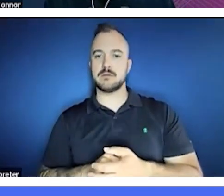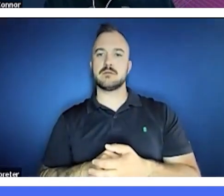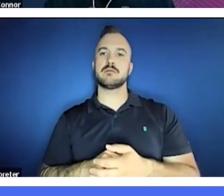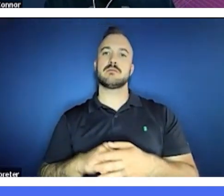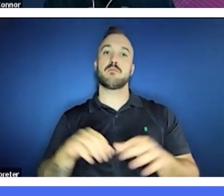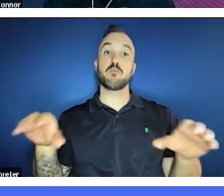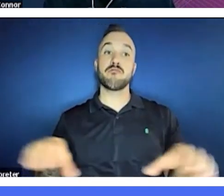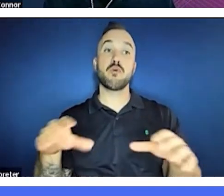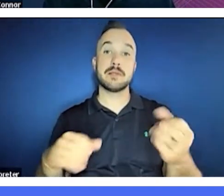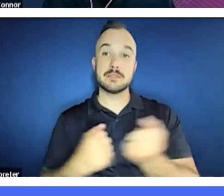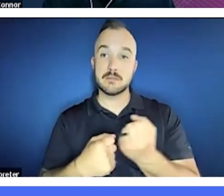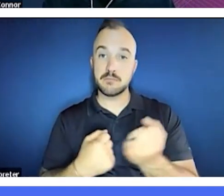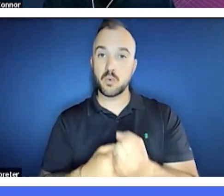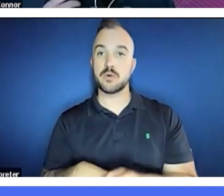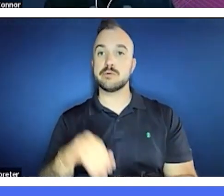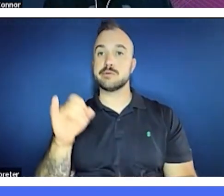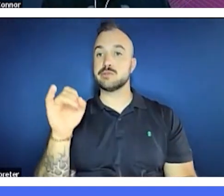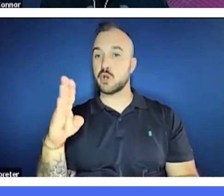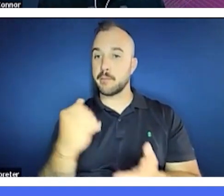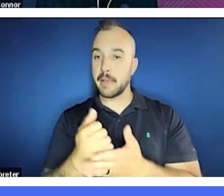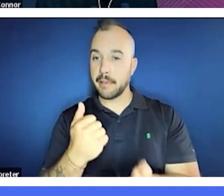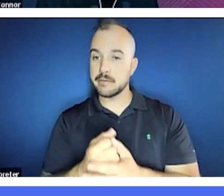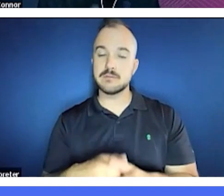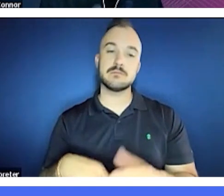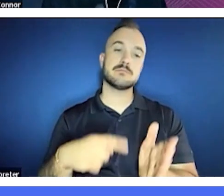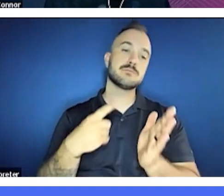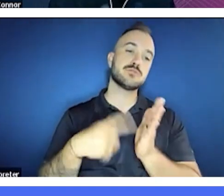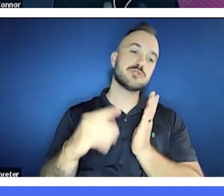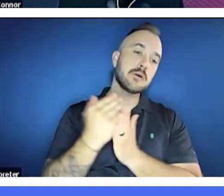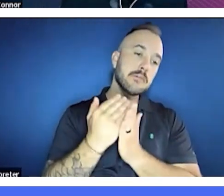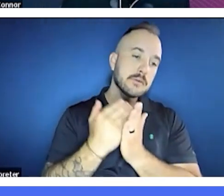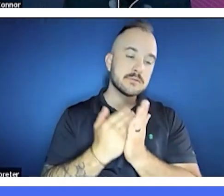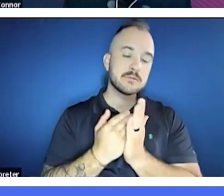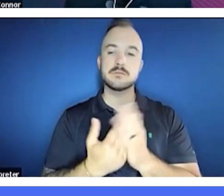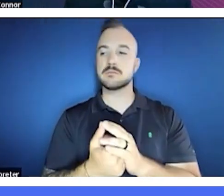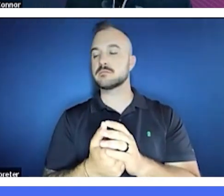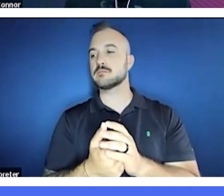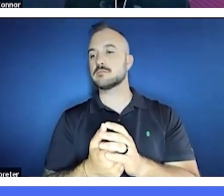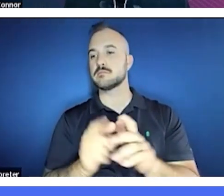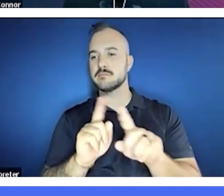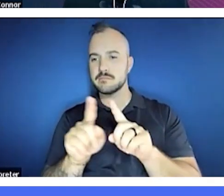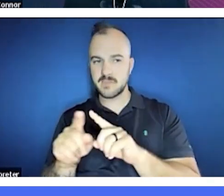So think like job aids or checklists or those things that the leaders are looking for, right?